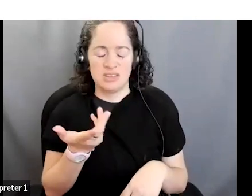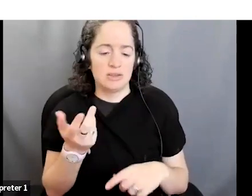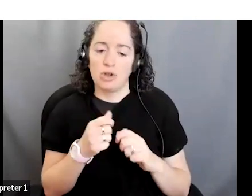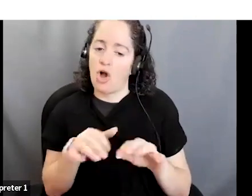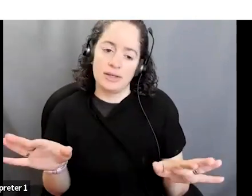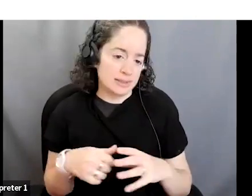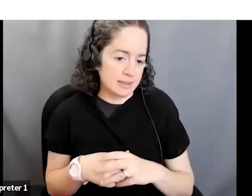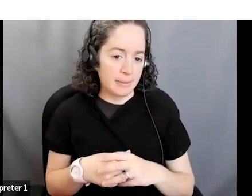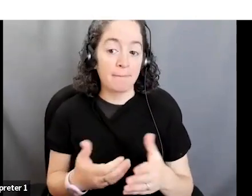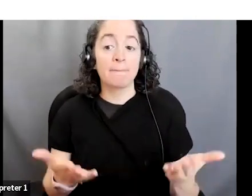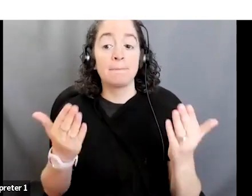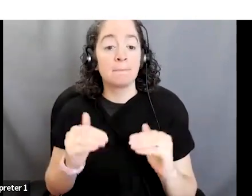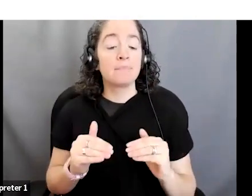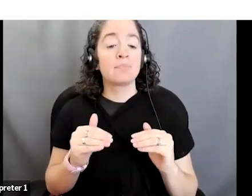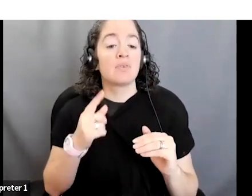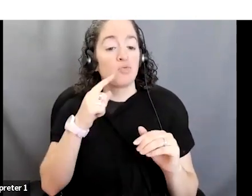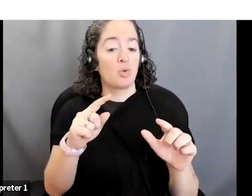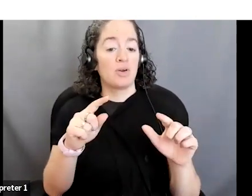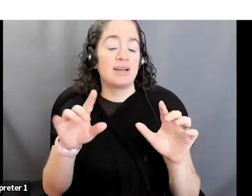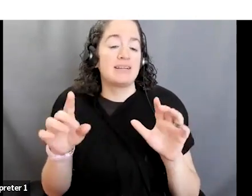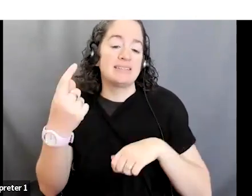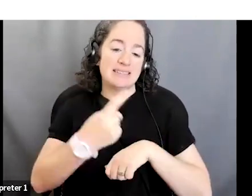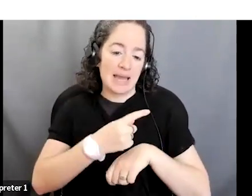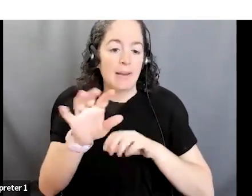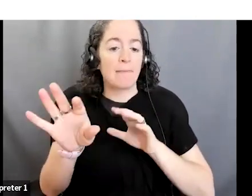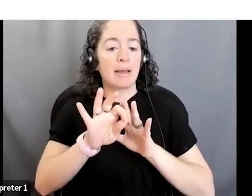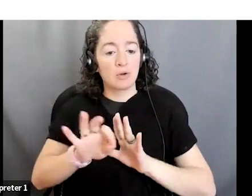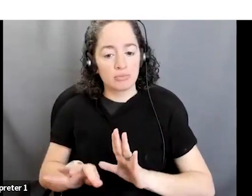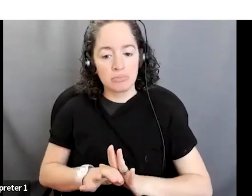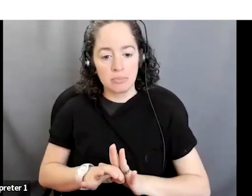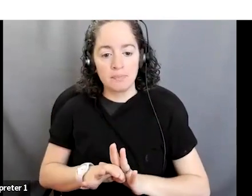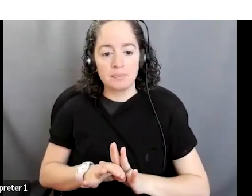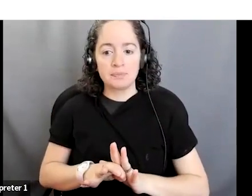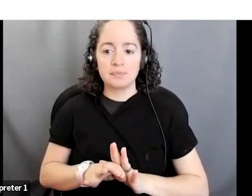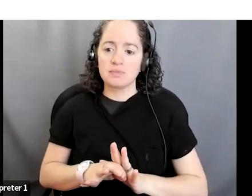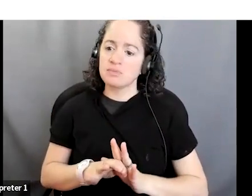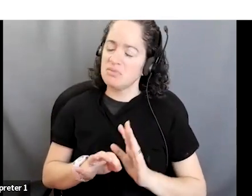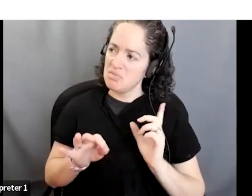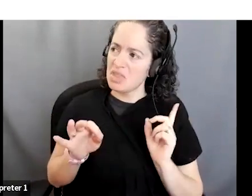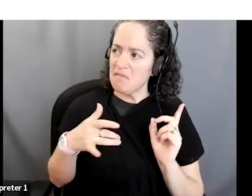The next field was the date picker field. This one, I was a little surprised.